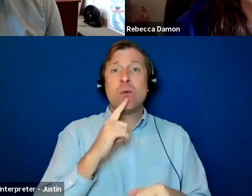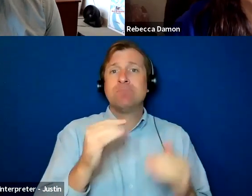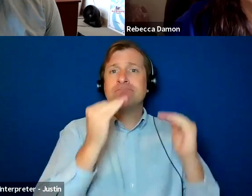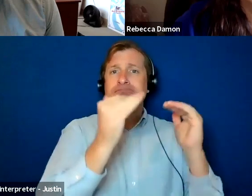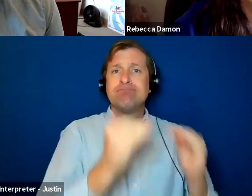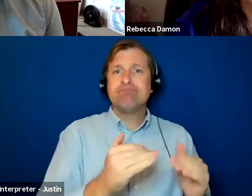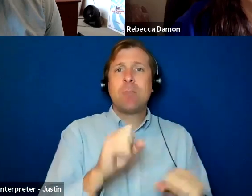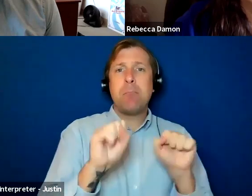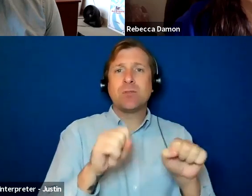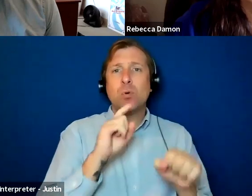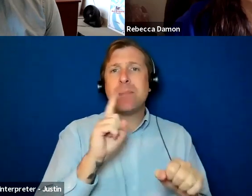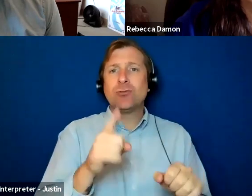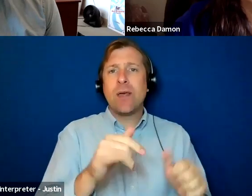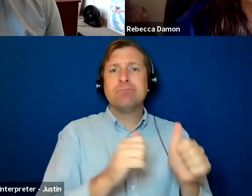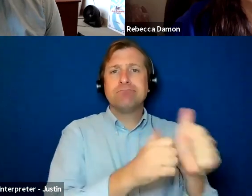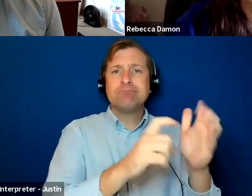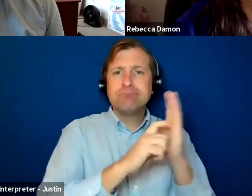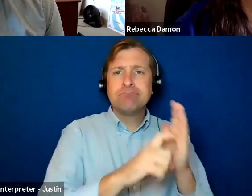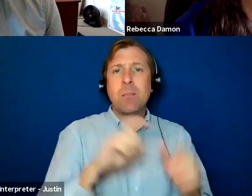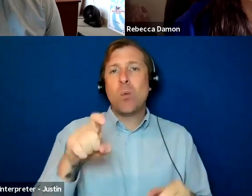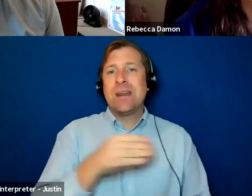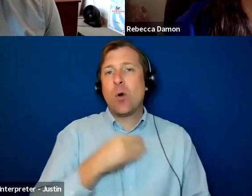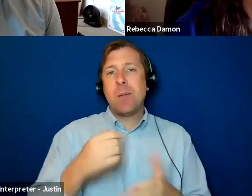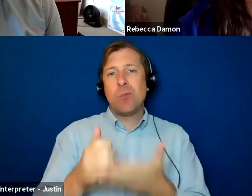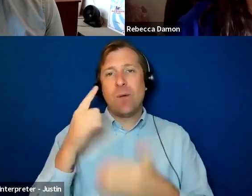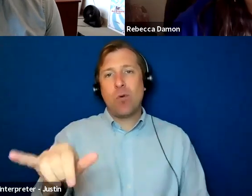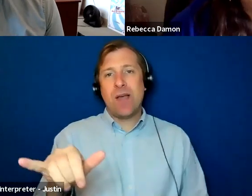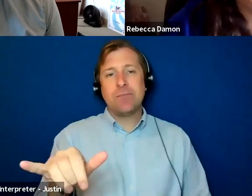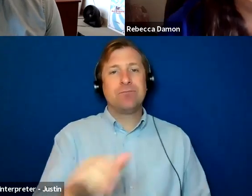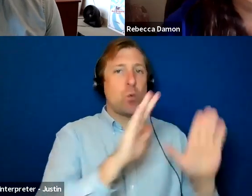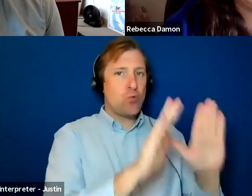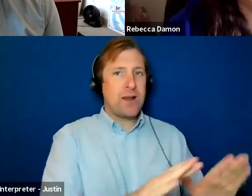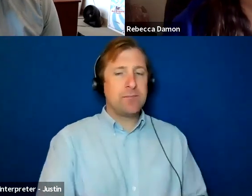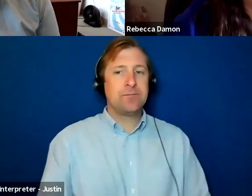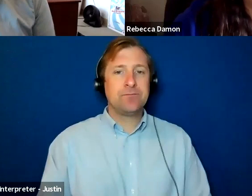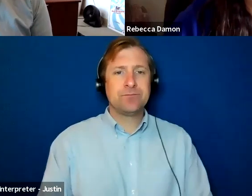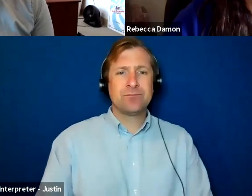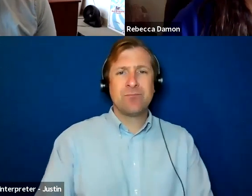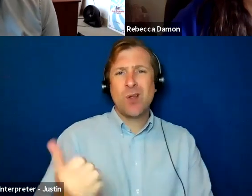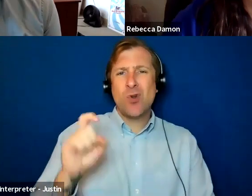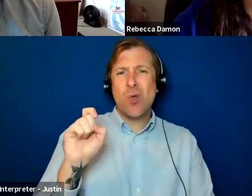to make sure that's enforced, but we do need our members' help to do that. Great, we had a question about travel